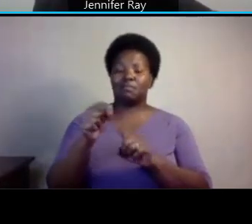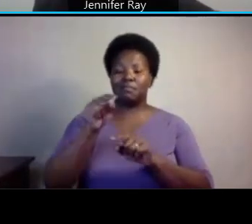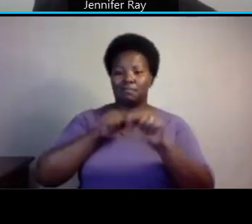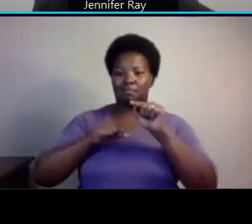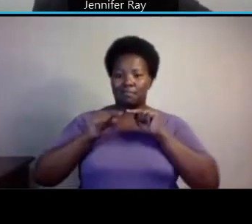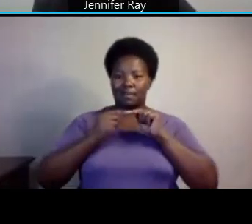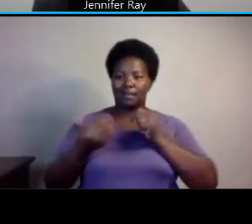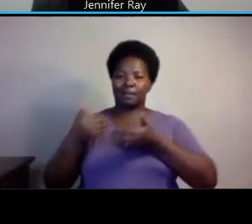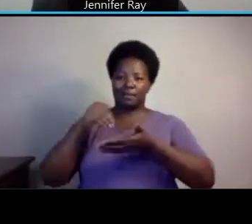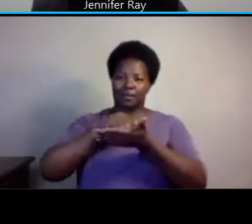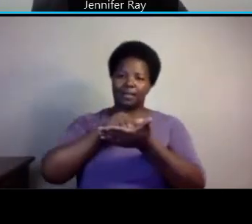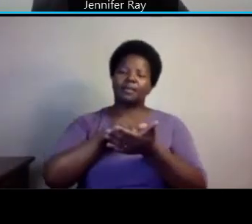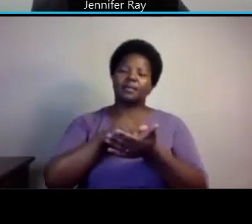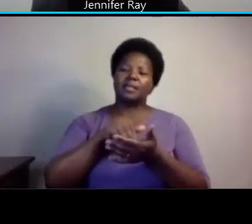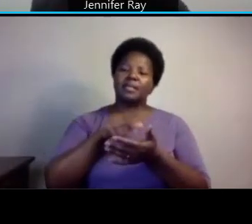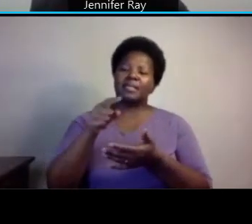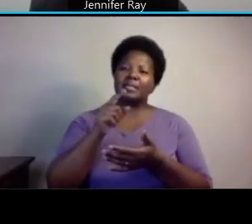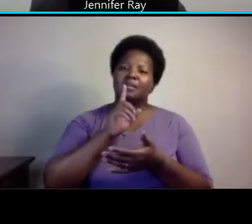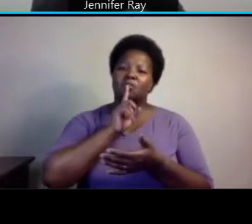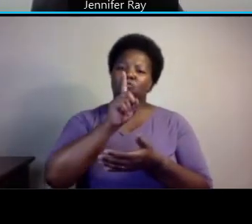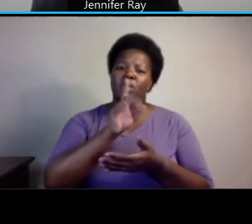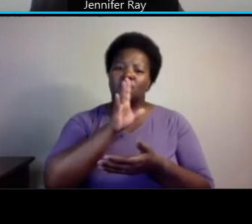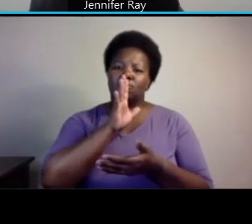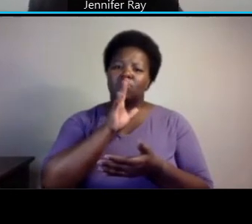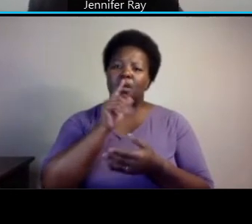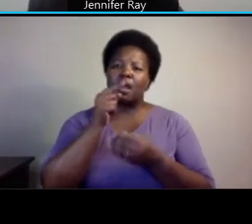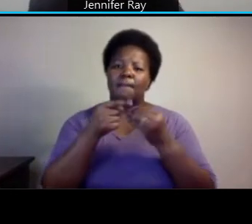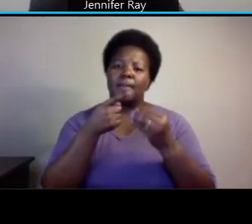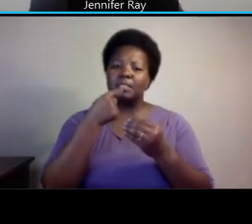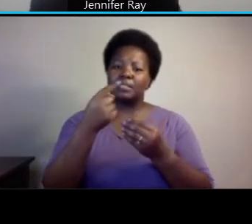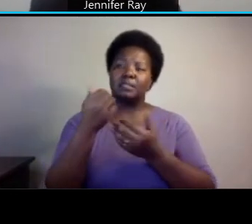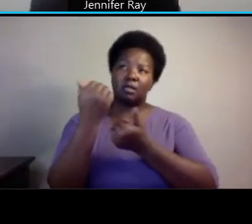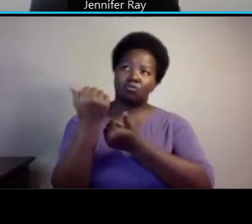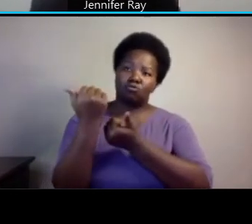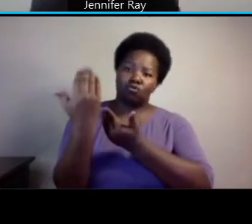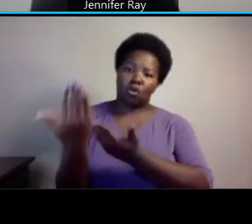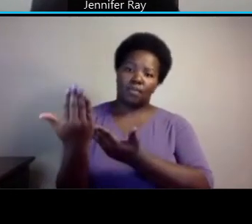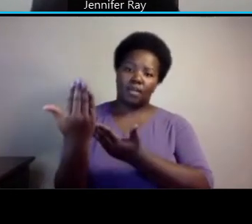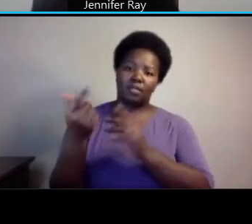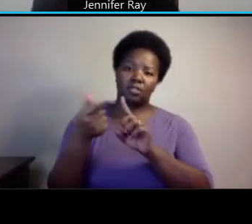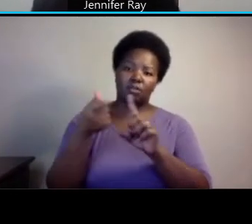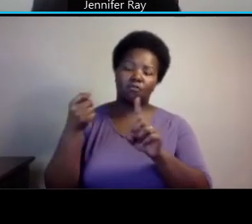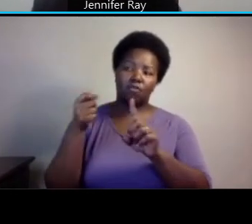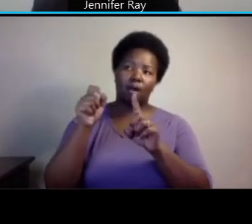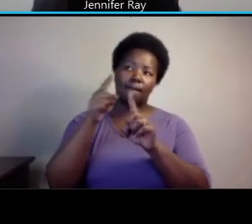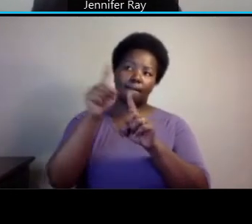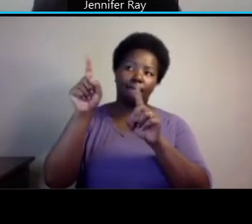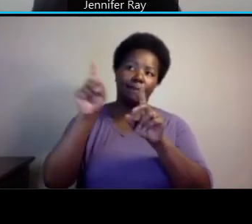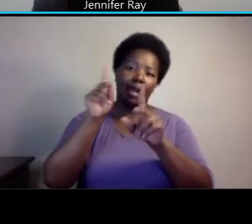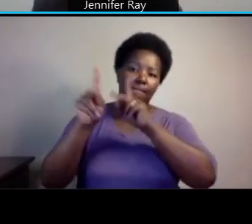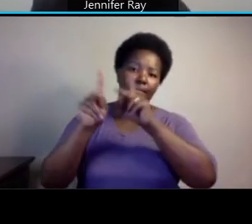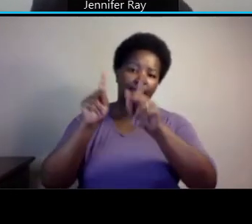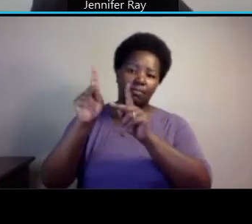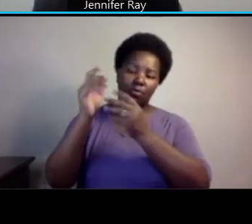and really talking about with the recommendations that have come from the public um what has been